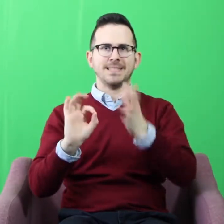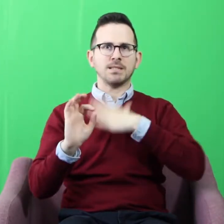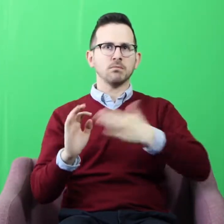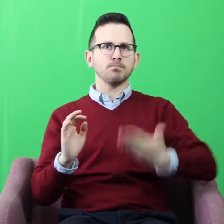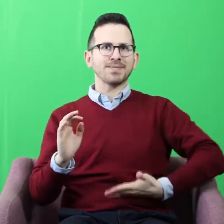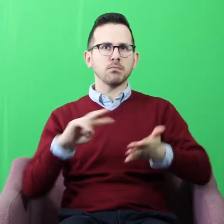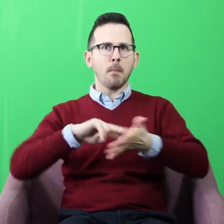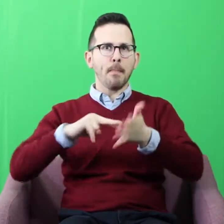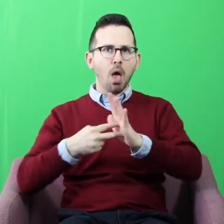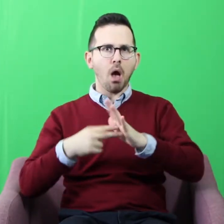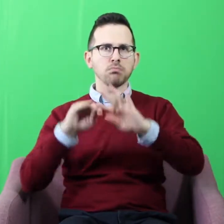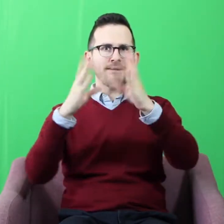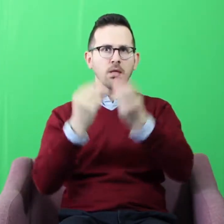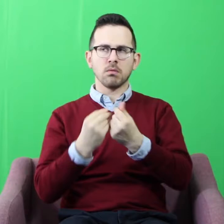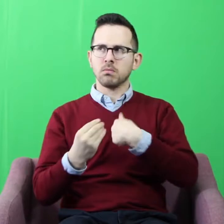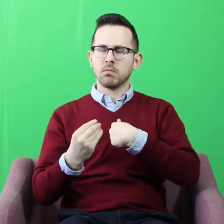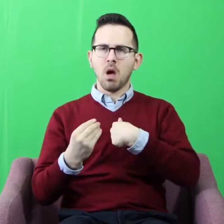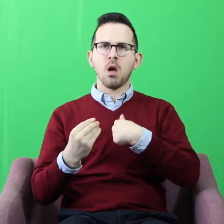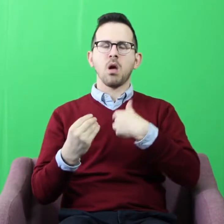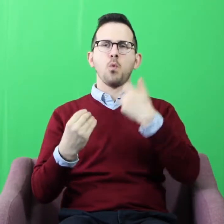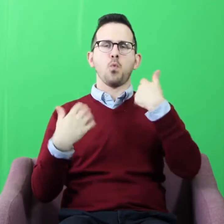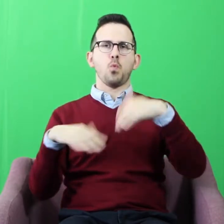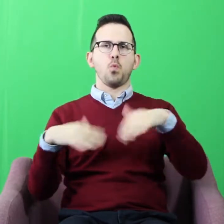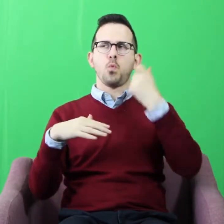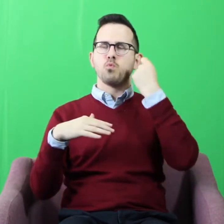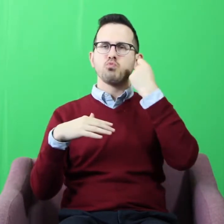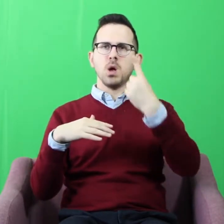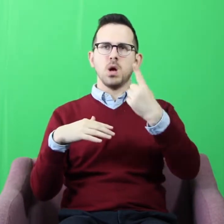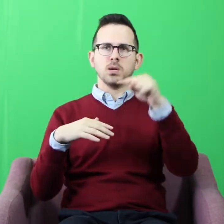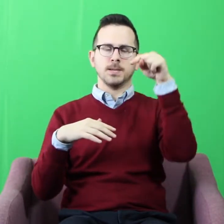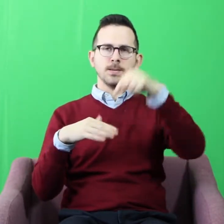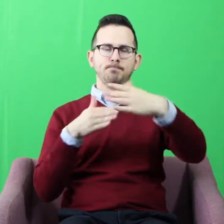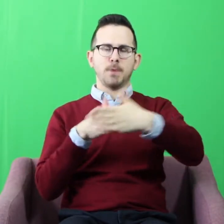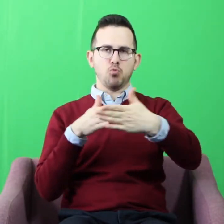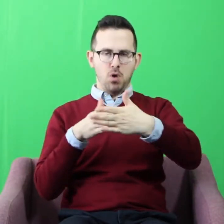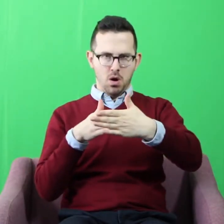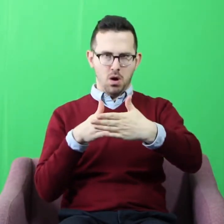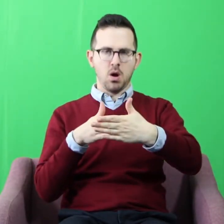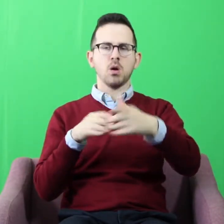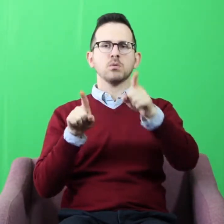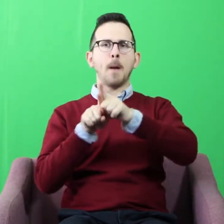You needed to have had a business plan drawn up and everything in place. So that was a real barrier to us.